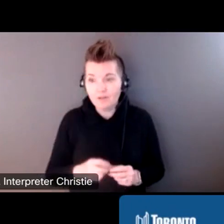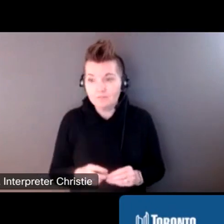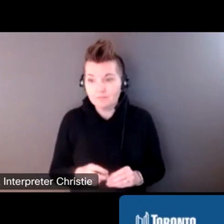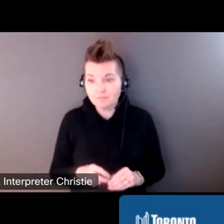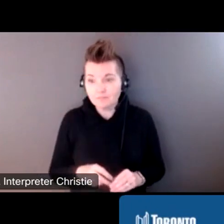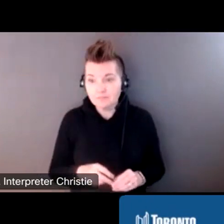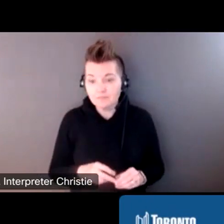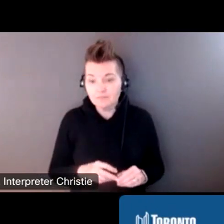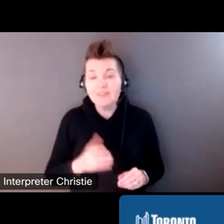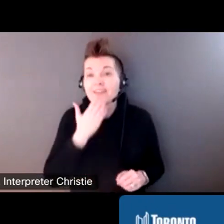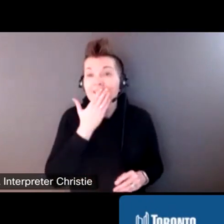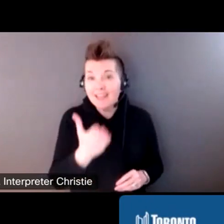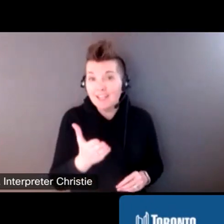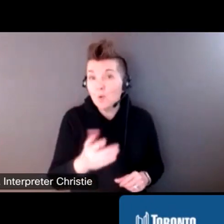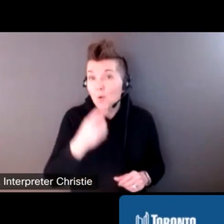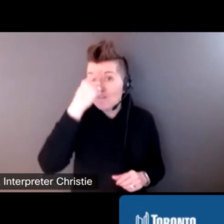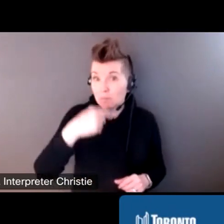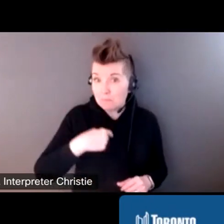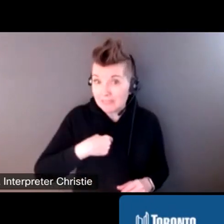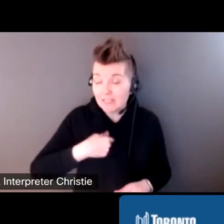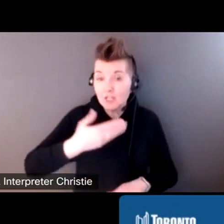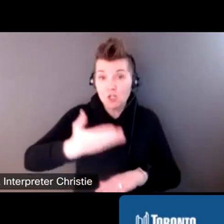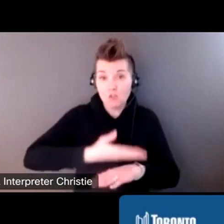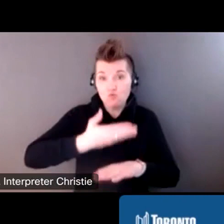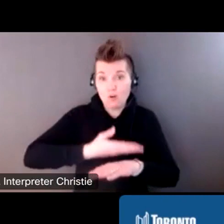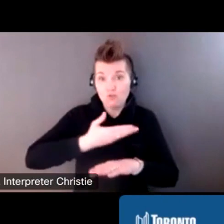Construction zones for me are -- is progress.